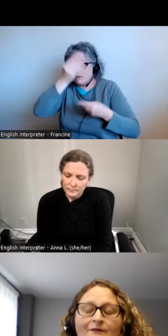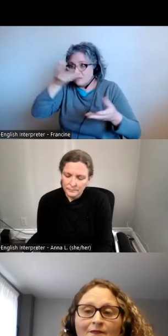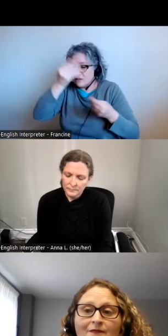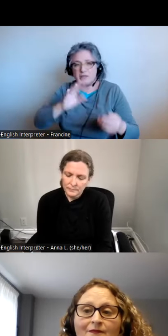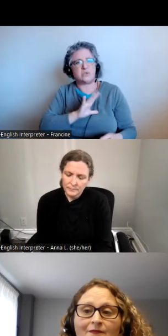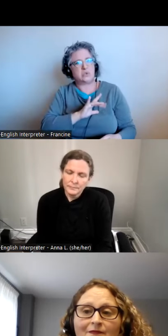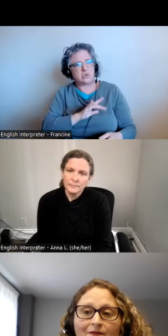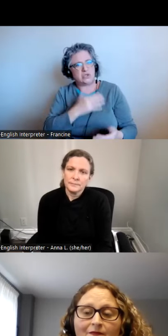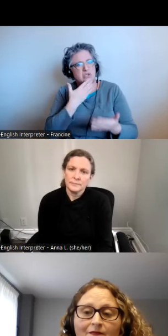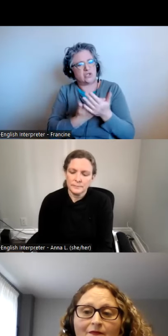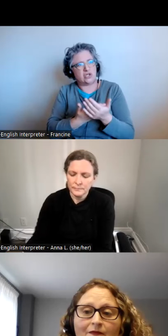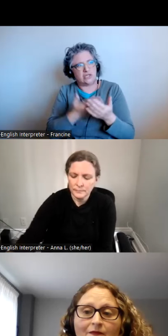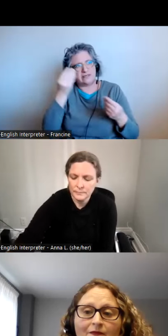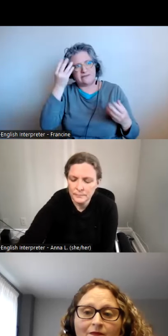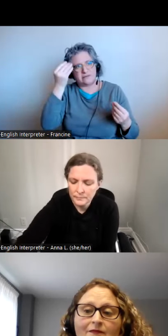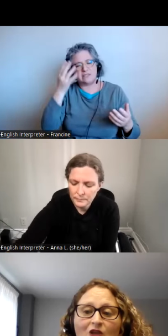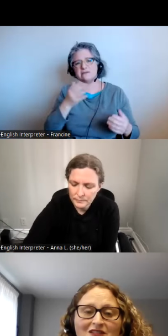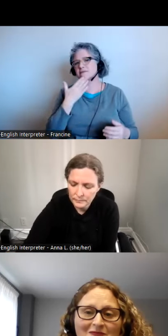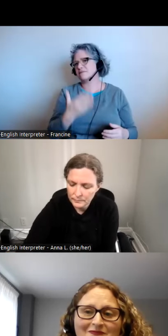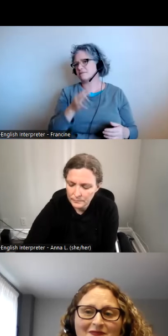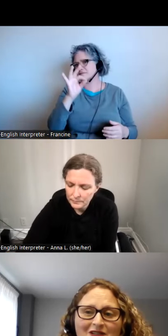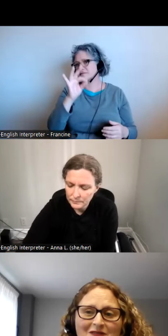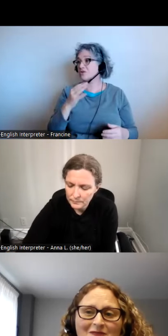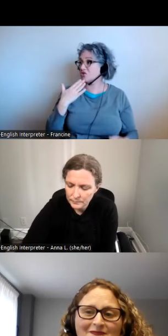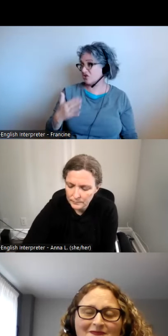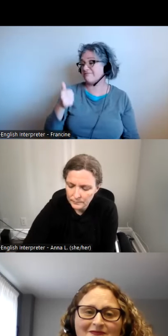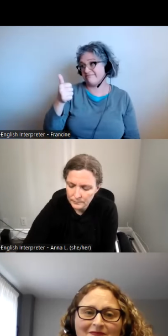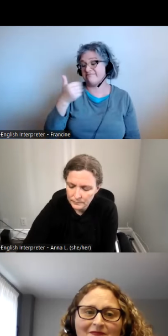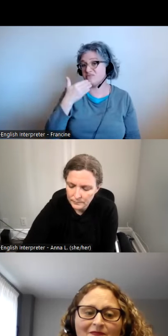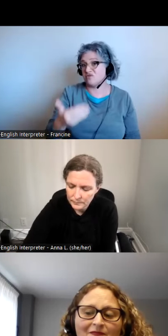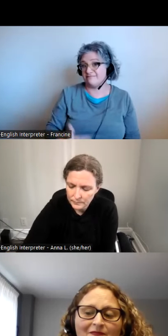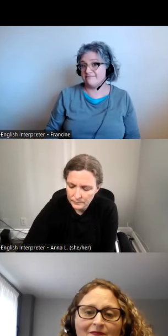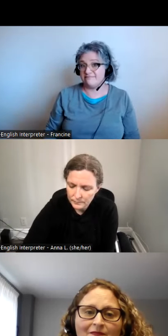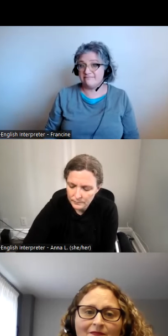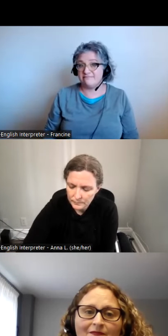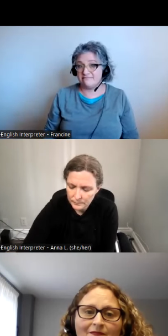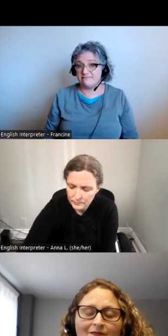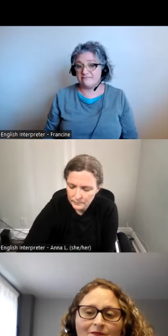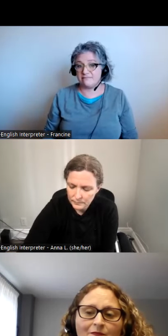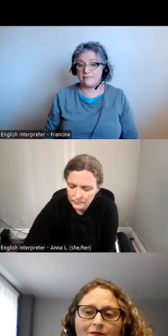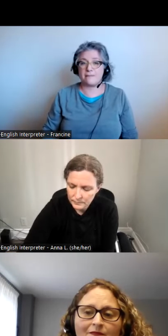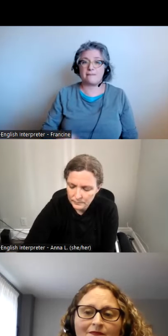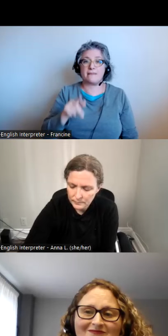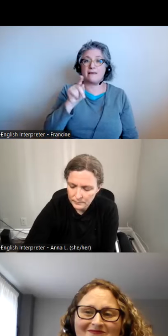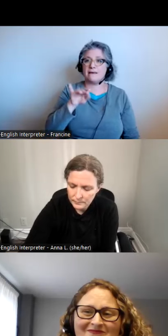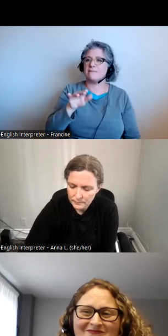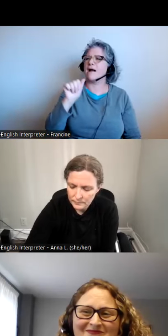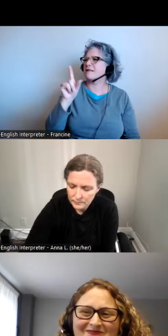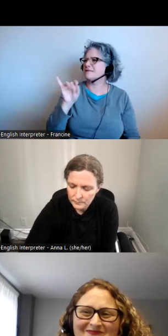amazing information. This is not something that's readily known and it's not always out there. So this is very